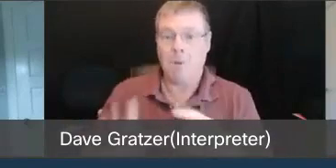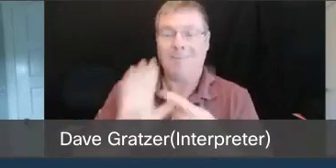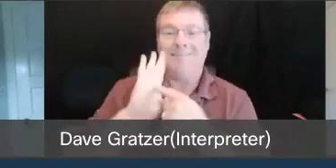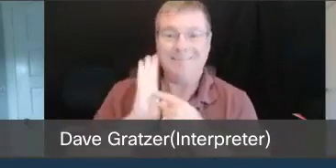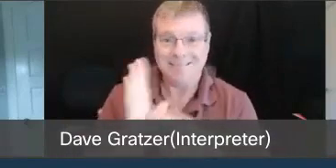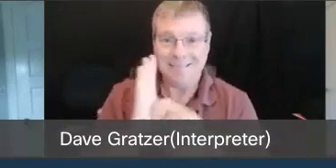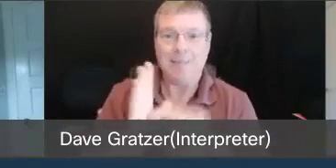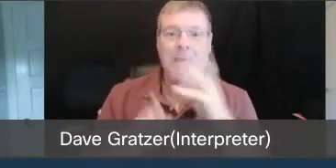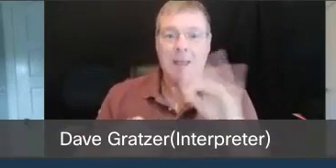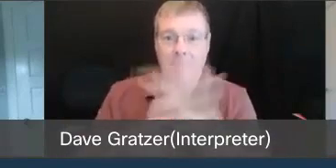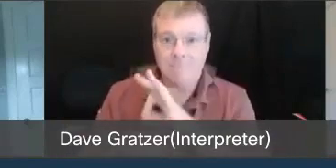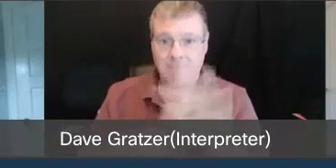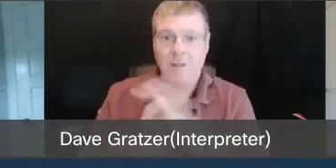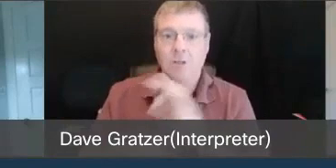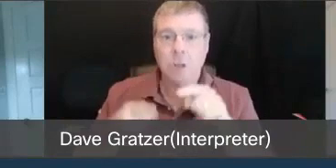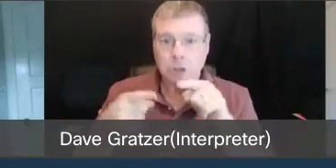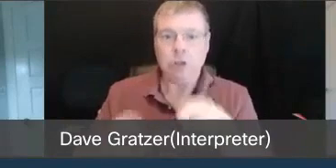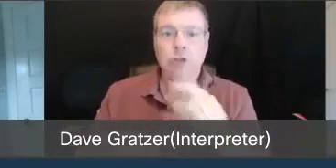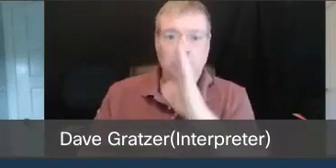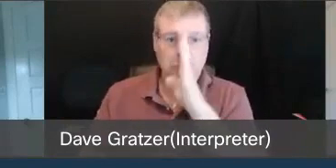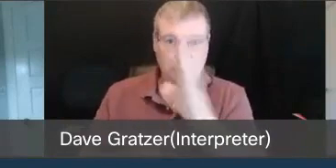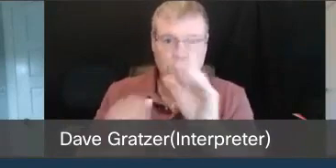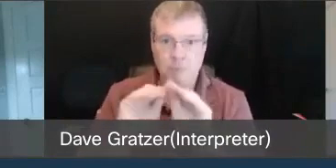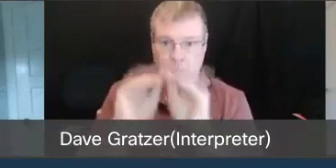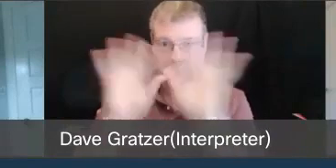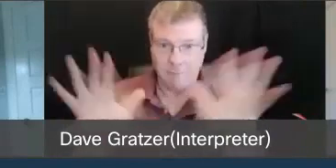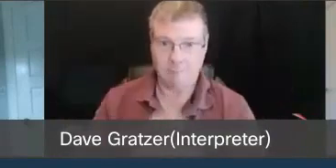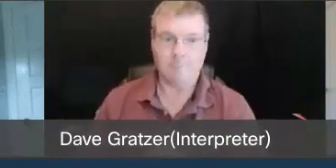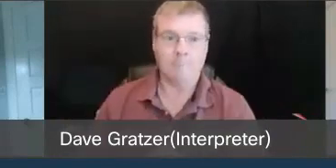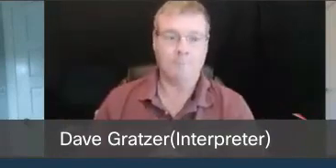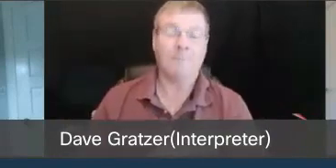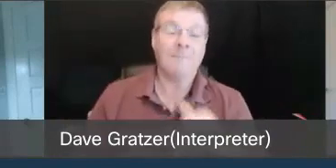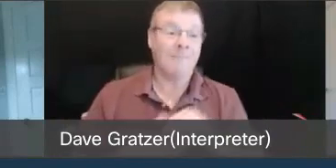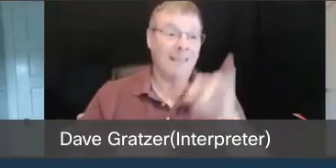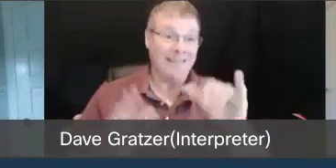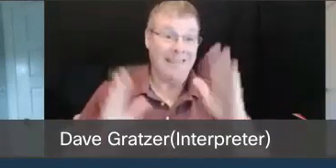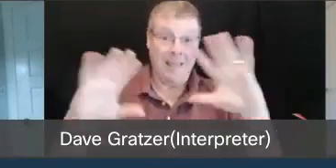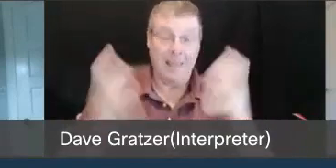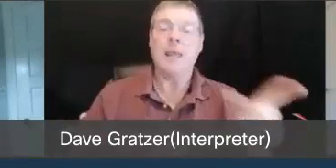during a period of documented sobriety. So in this section, it says, "He went to local Charities